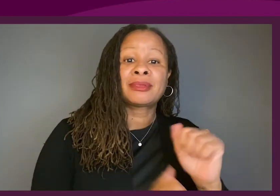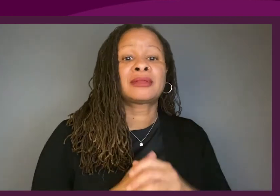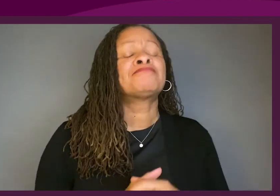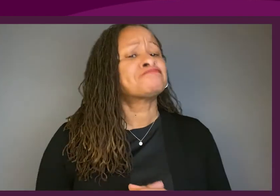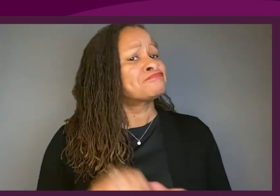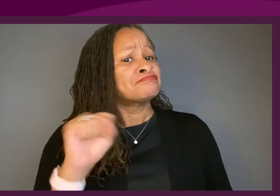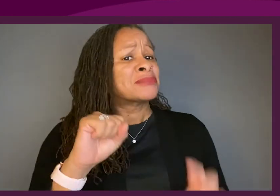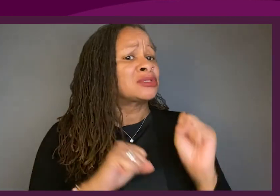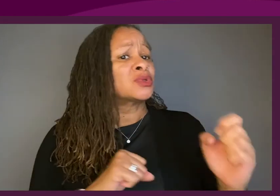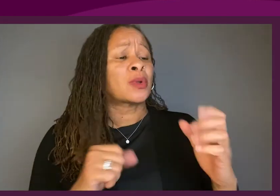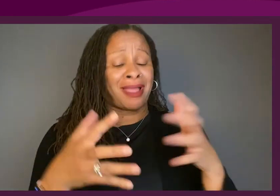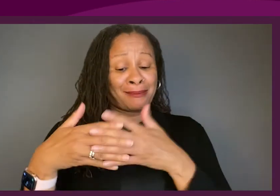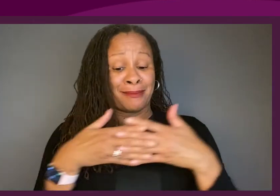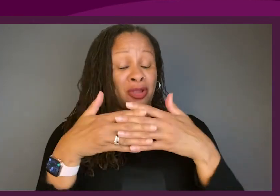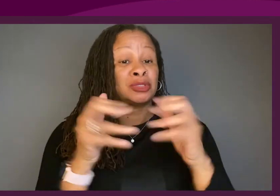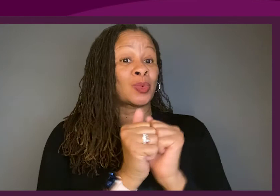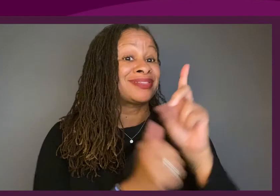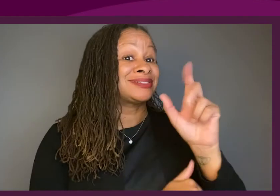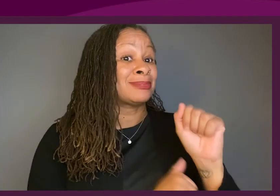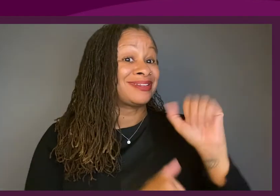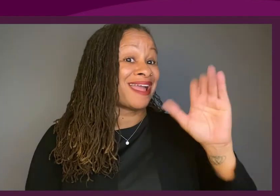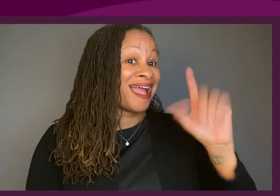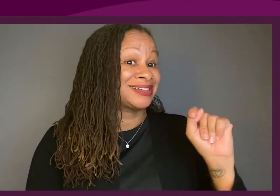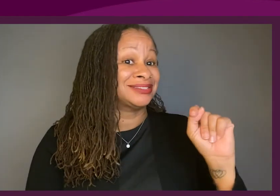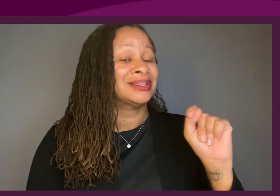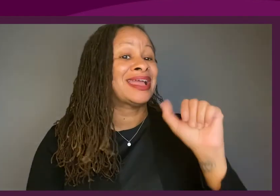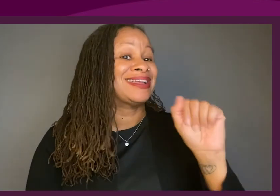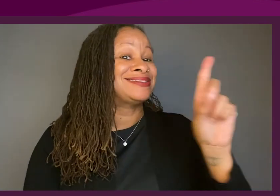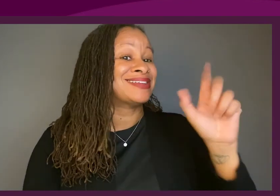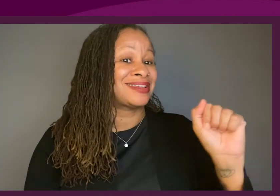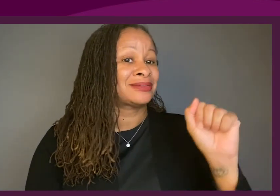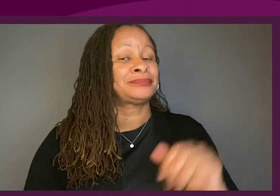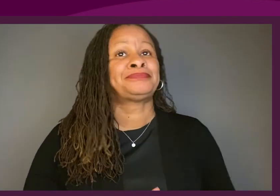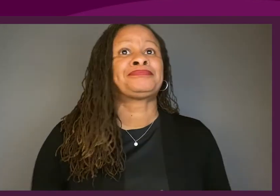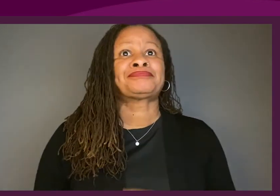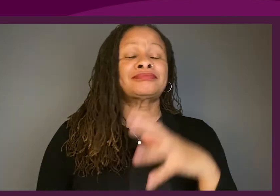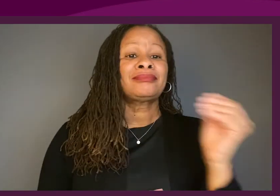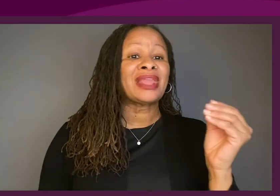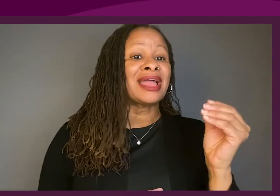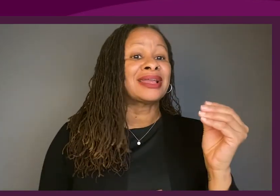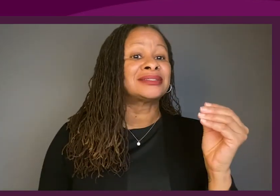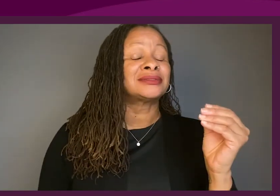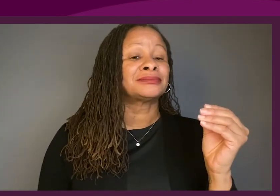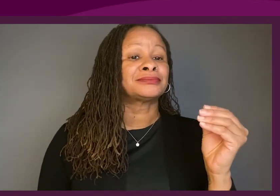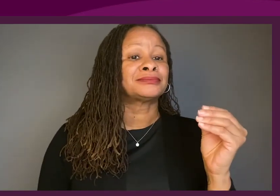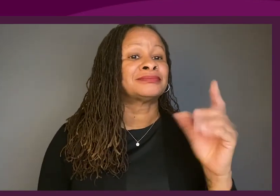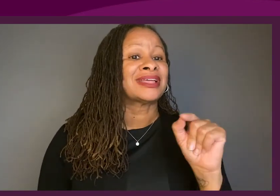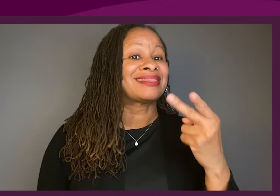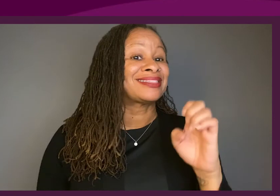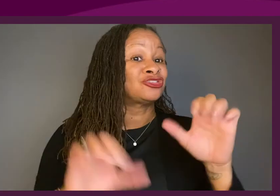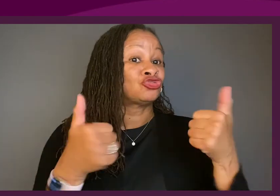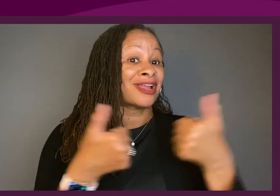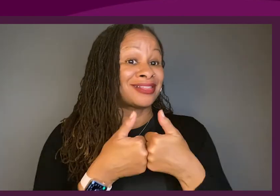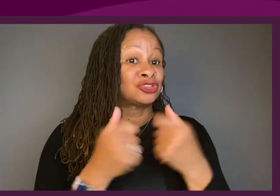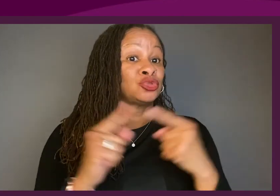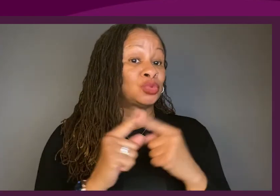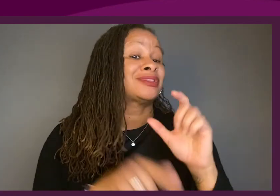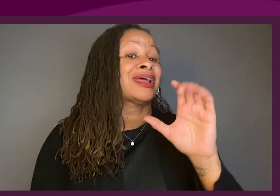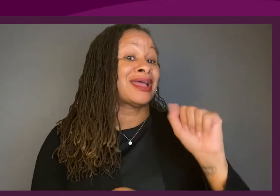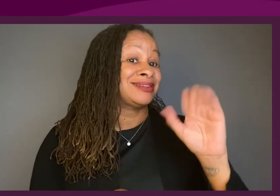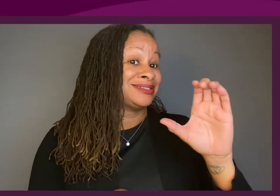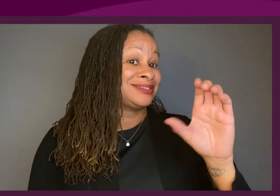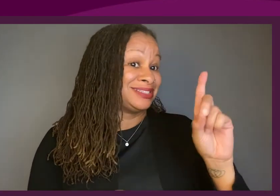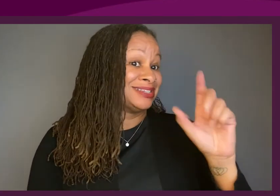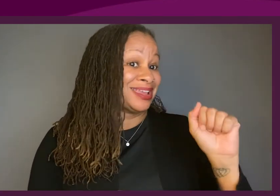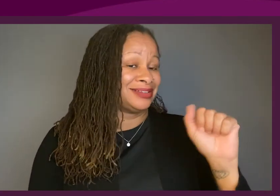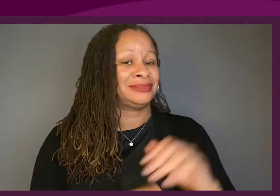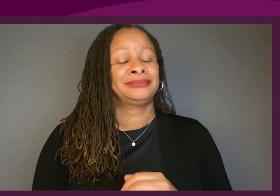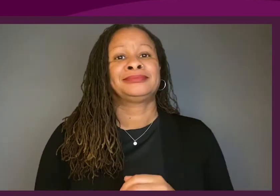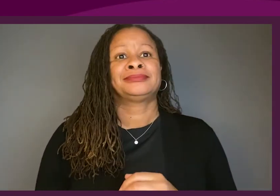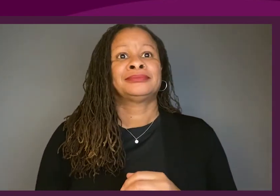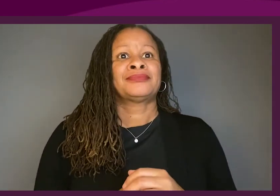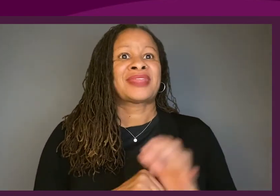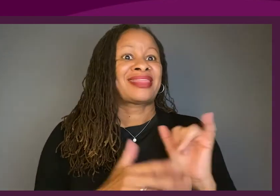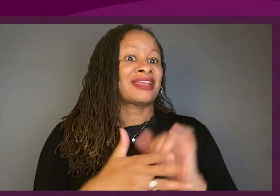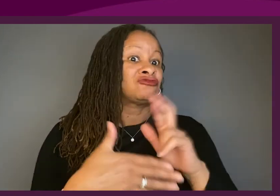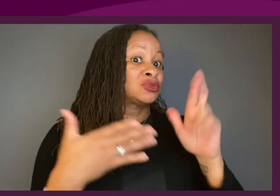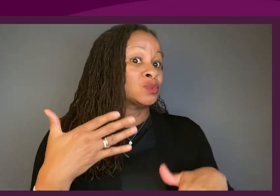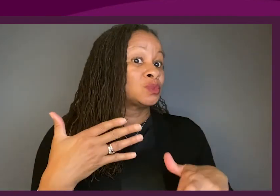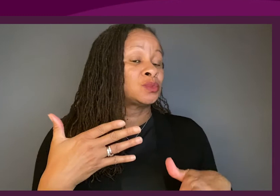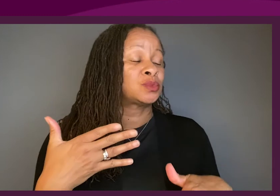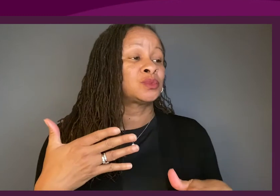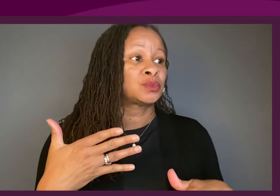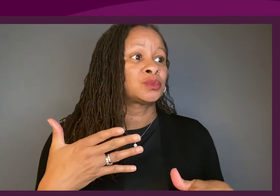Act that resulted in the Olmstead decision very clearly say that people with disabilities